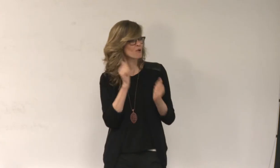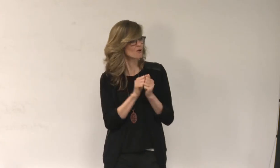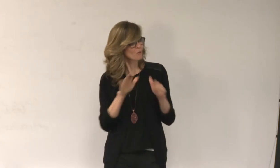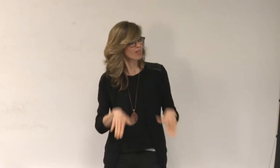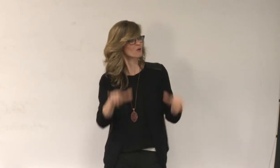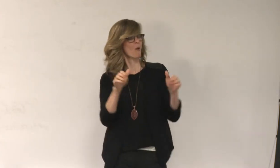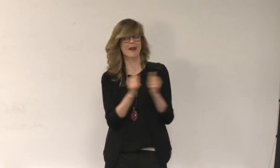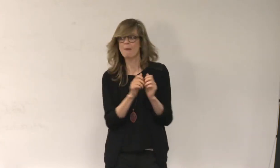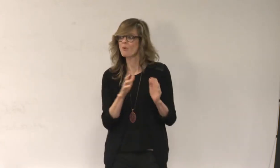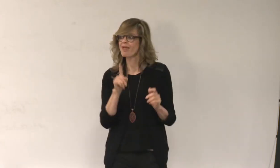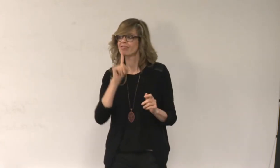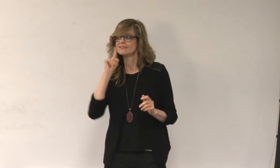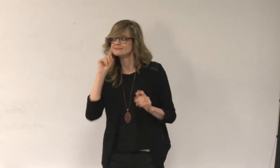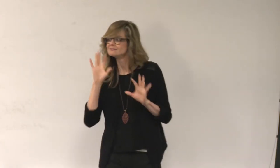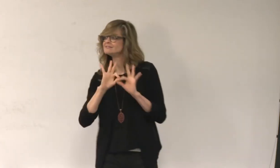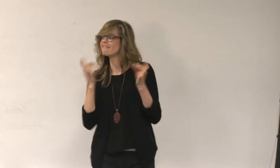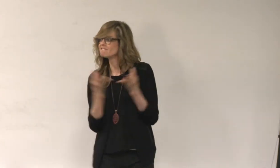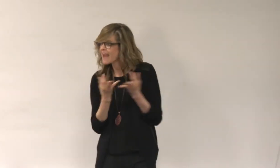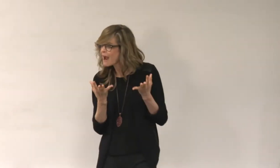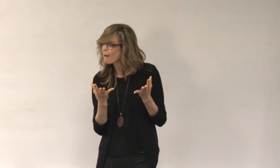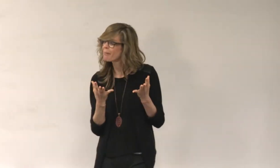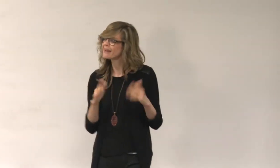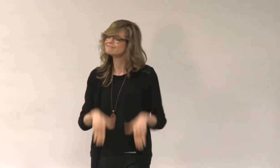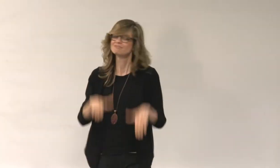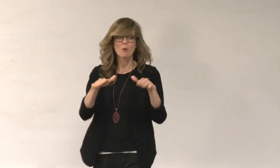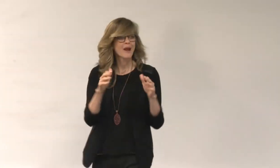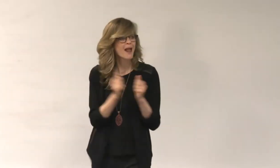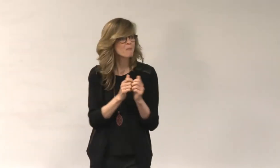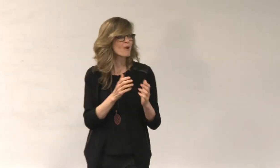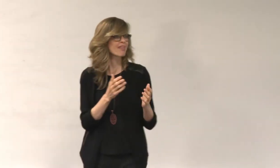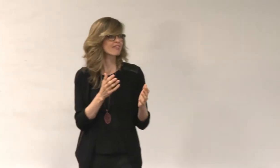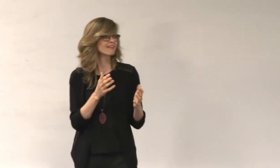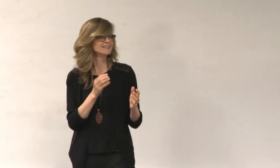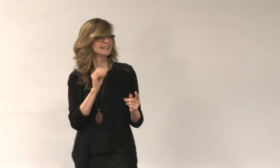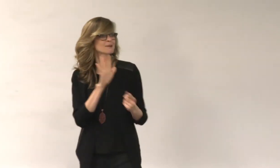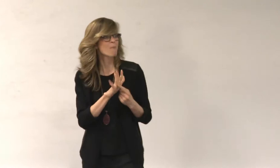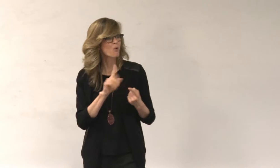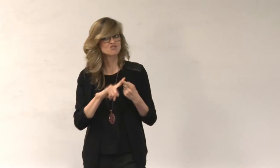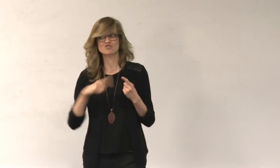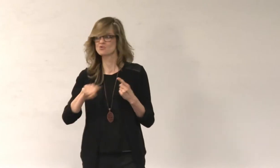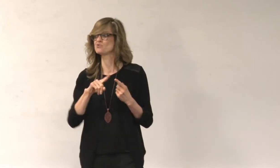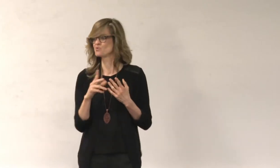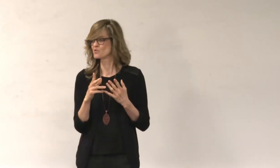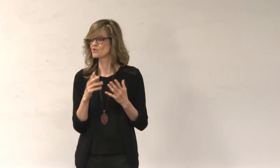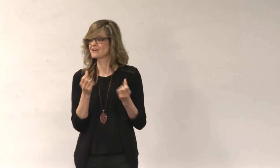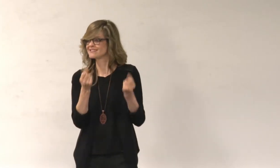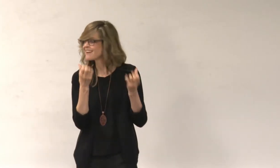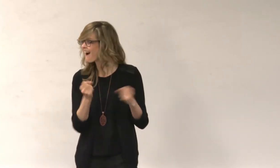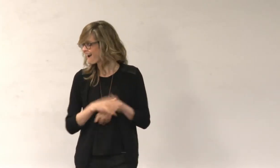I'M JEALOUS OF SOME INDIVIDUALS WHO GREW UP WITH DEAF FAMILIES AND THEY WERE EXPOSED TO SIGN LANGUAGE WHEN THEY WERE YOUNG.